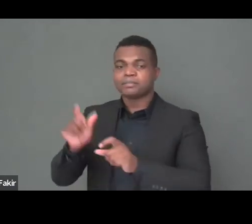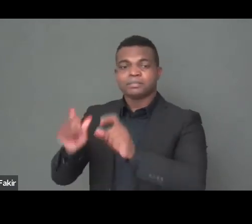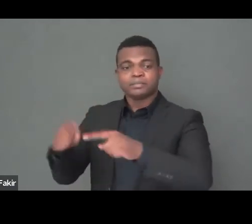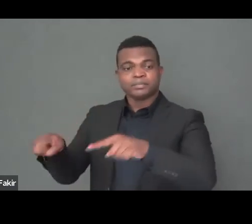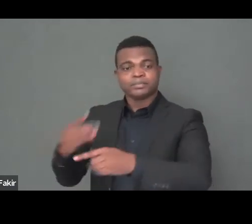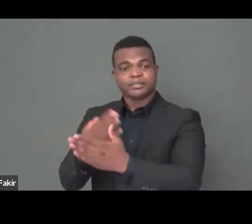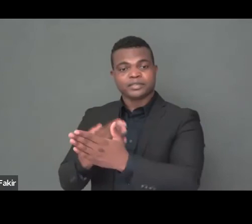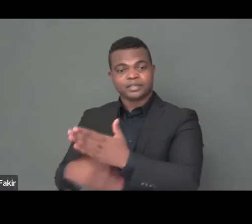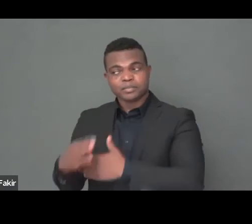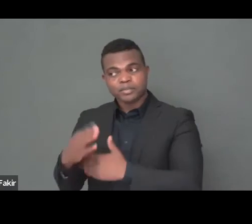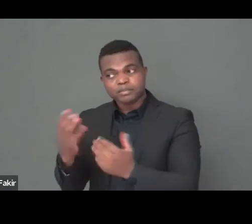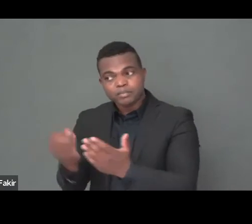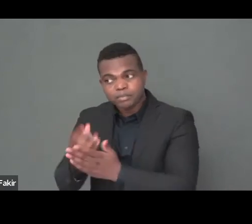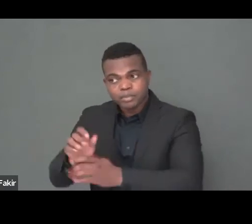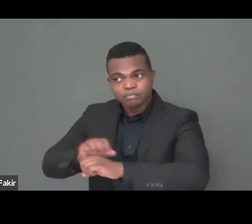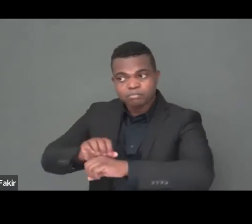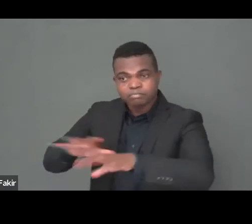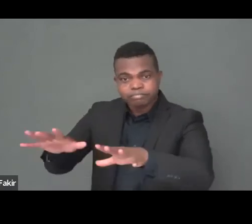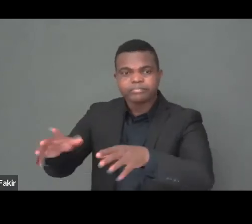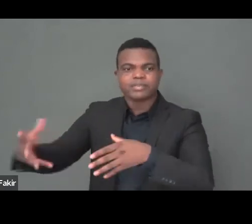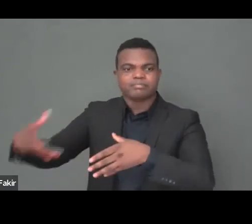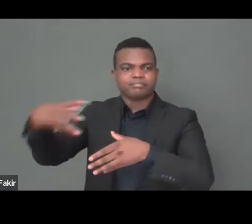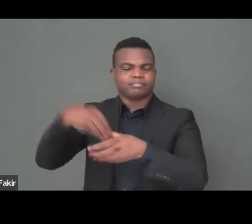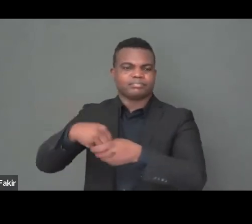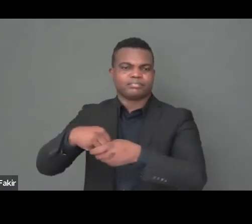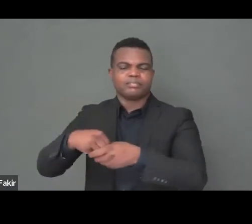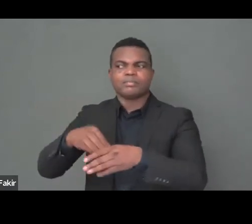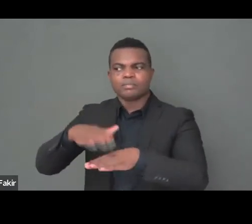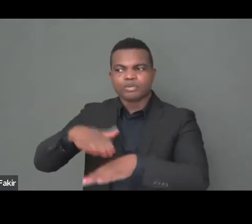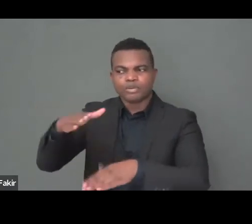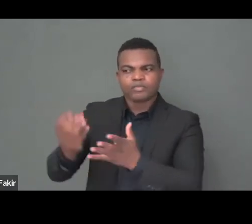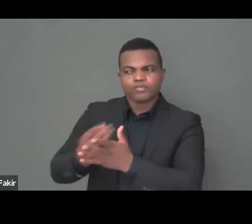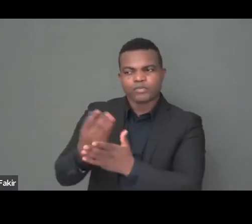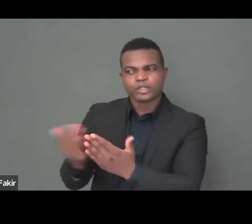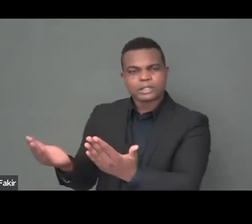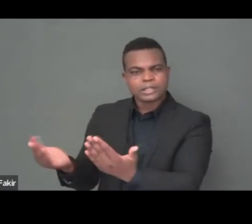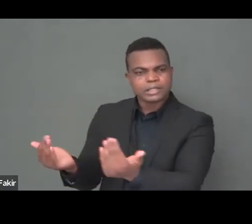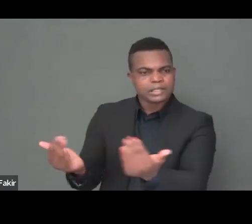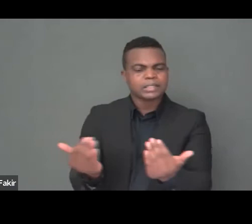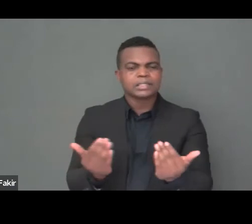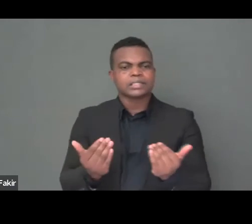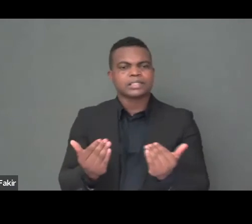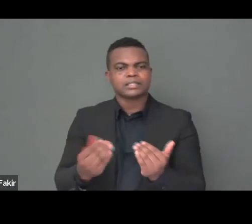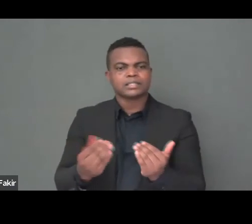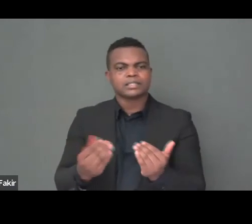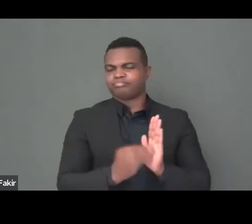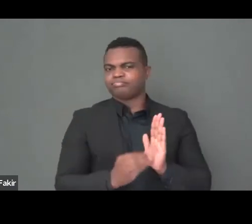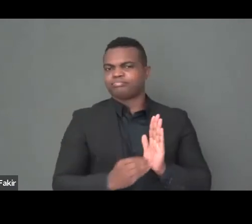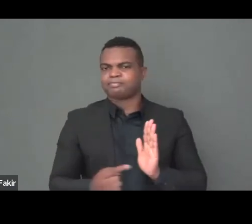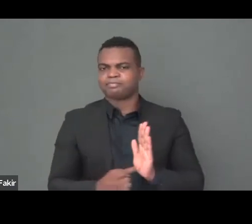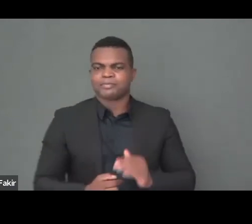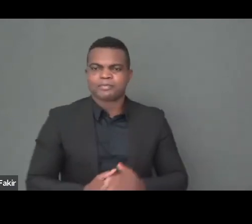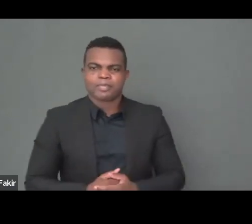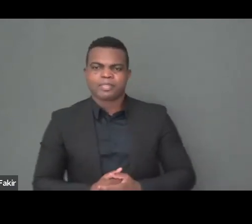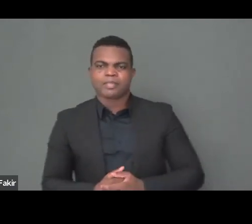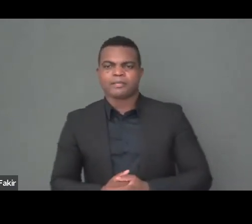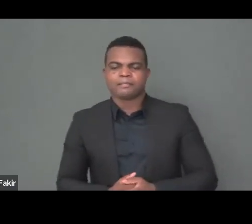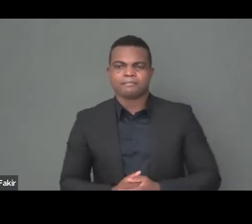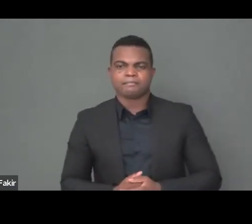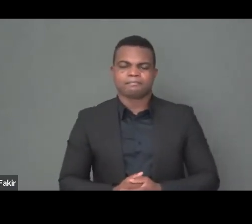Eric Ngondi: The responsible Ministry has has developed action plan, including persons with disabilities and their abilities.